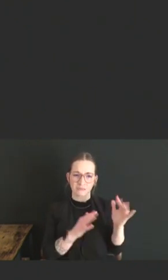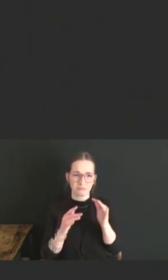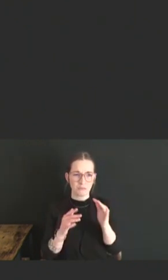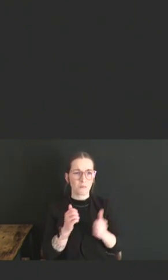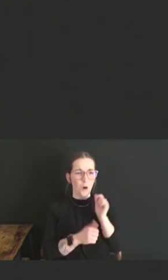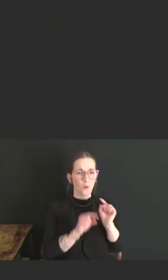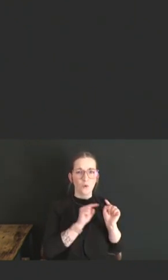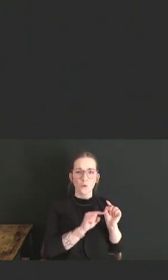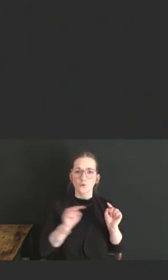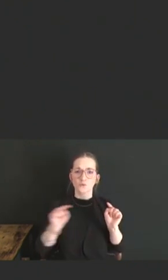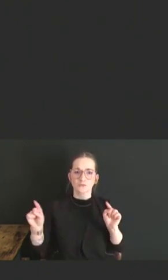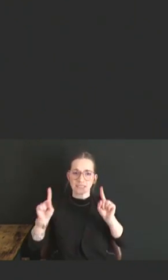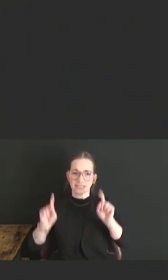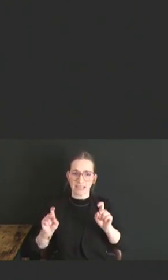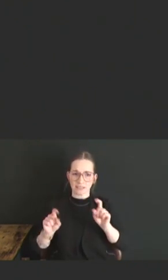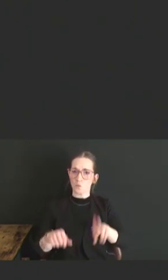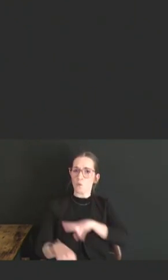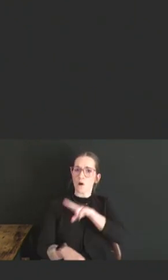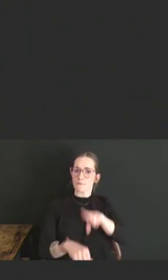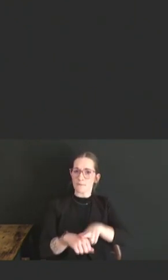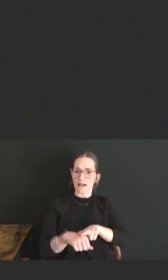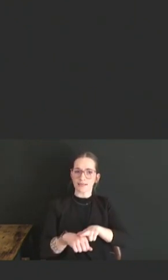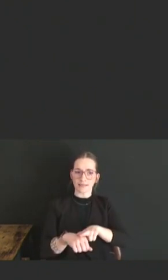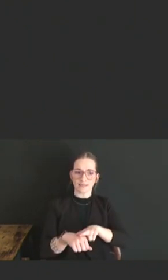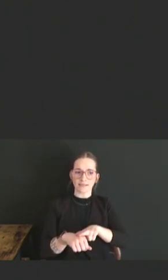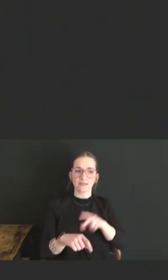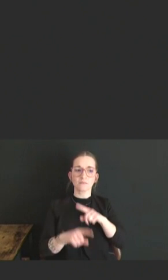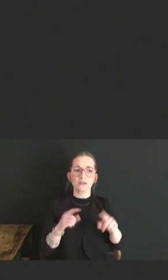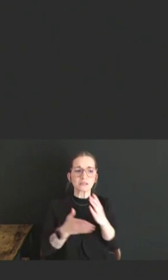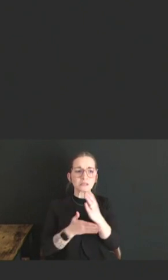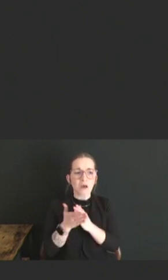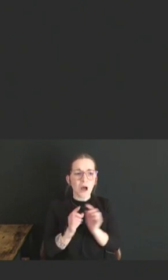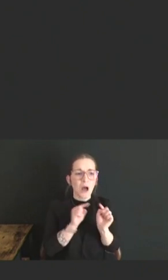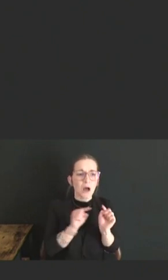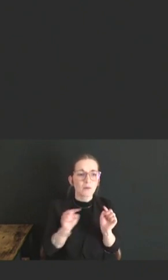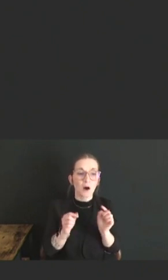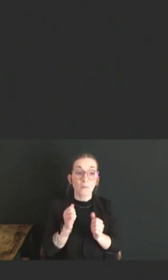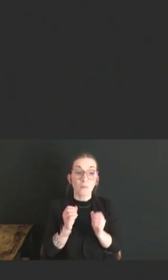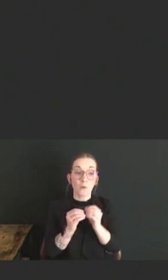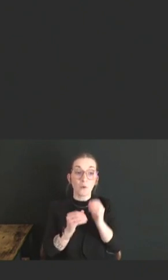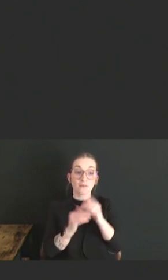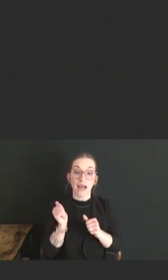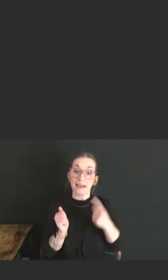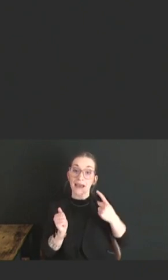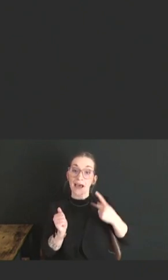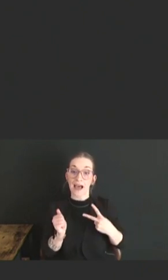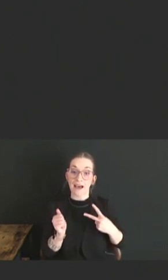were normal or baseline. However, slightly more than half of cardia MRIs performed were abnormal.